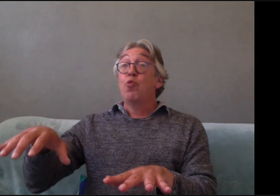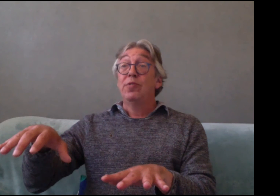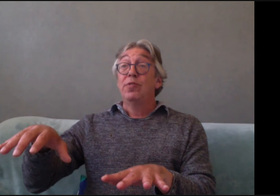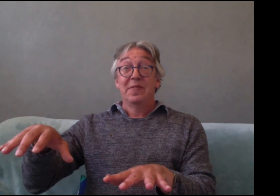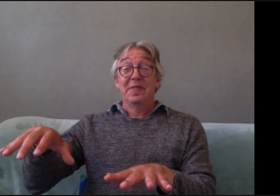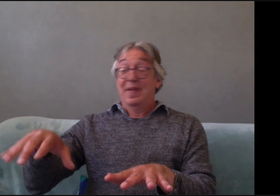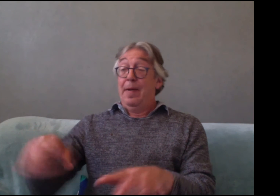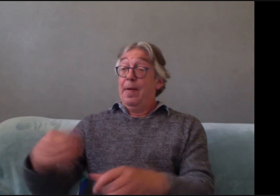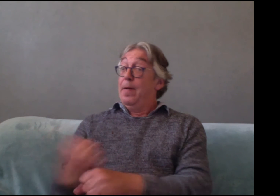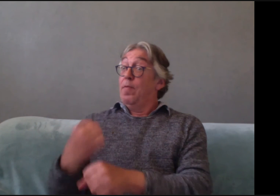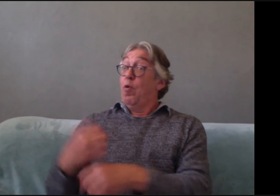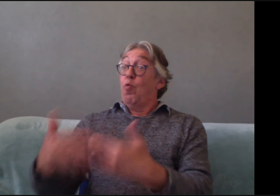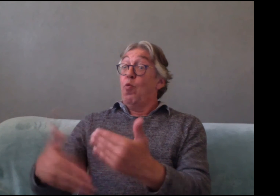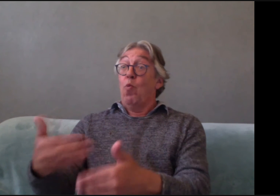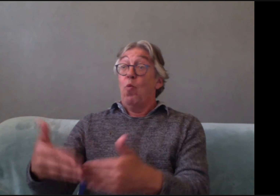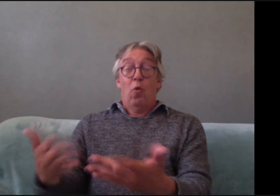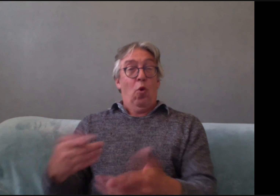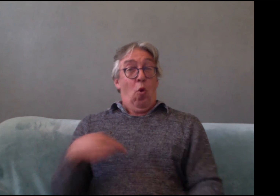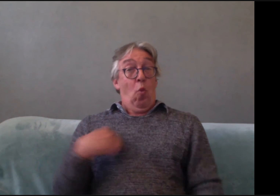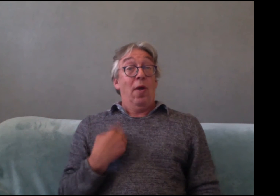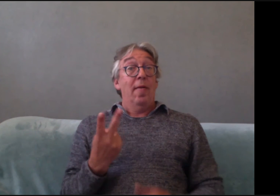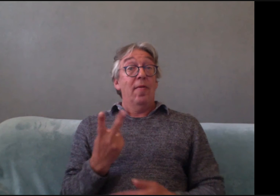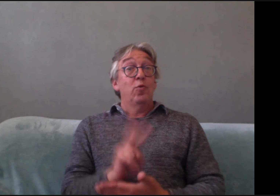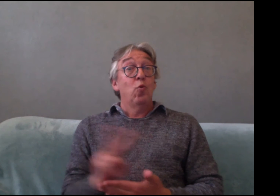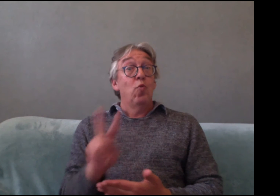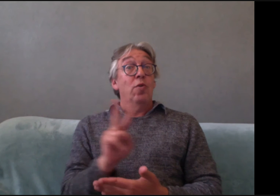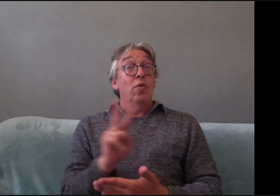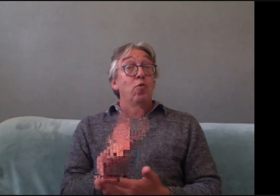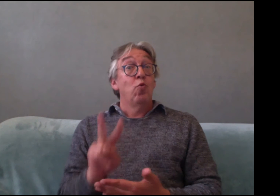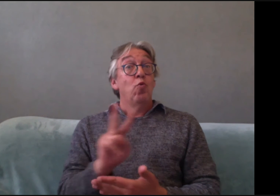that we keep on the bi-weekly basis and nothing has been done